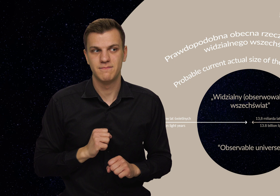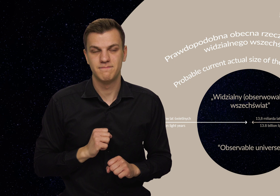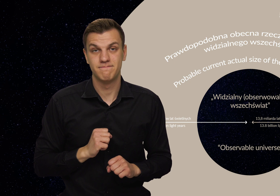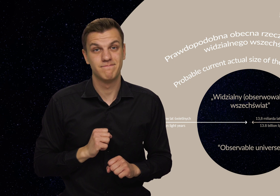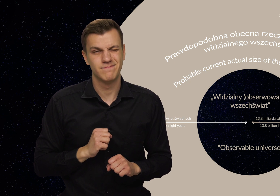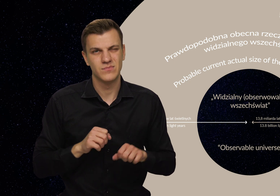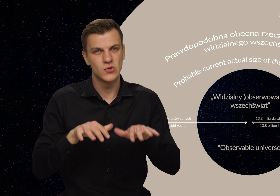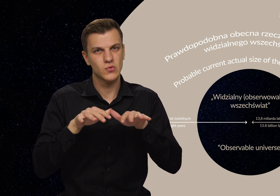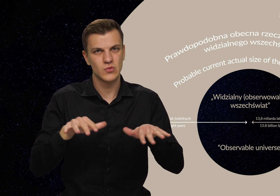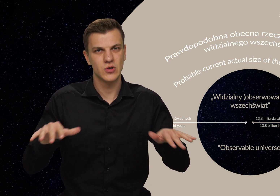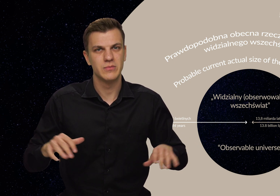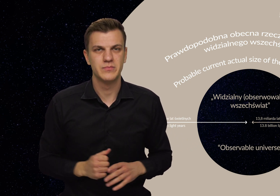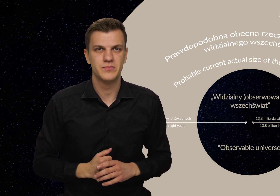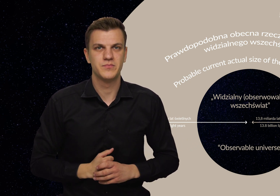A lot!!!